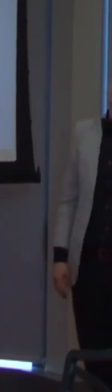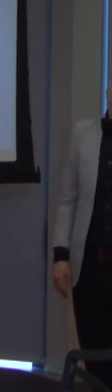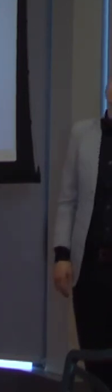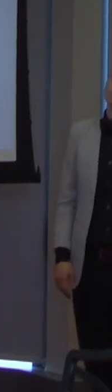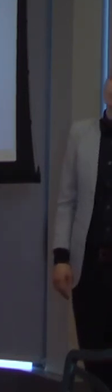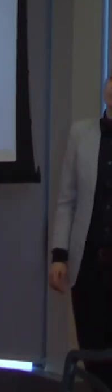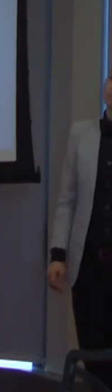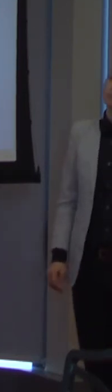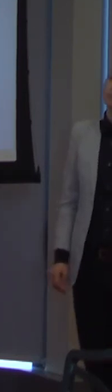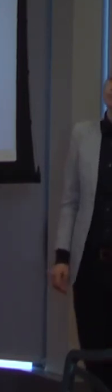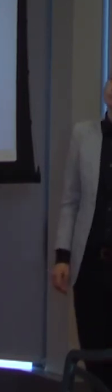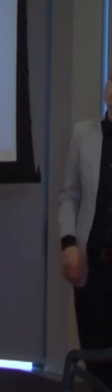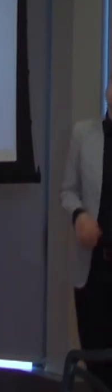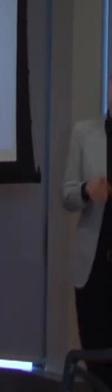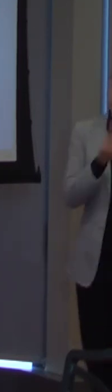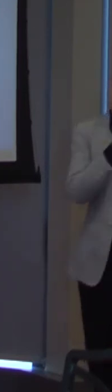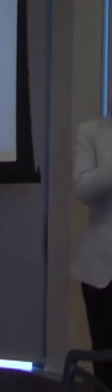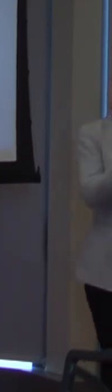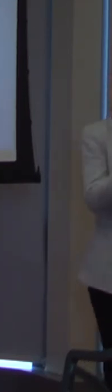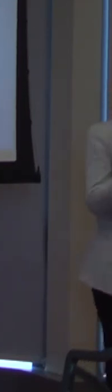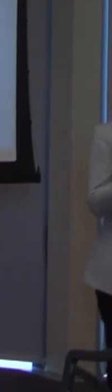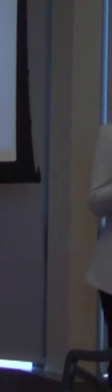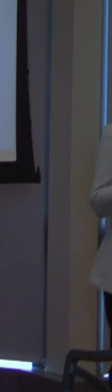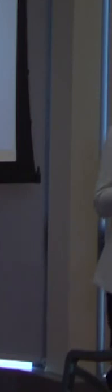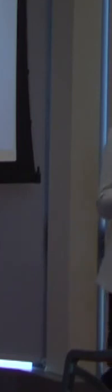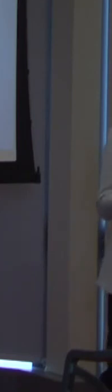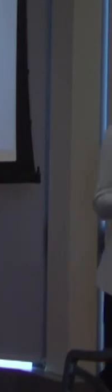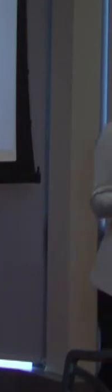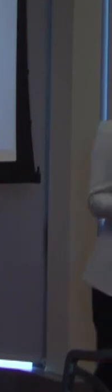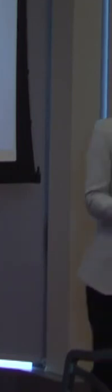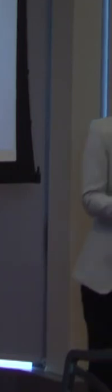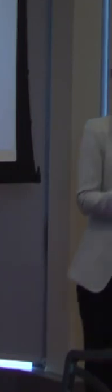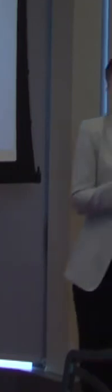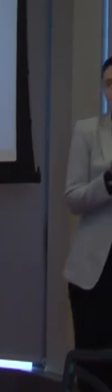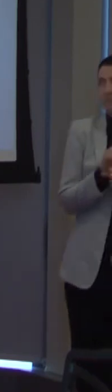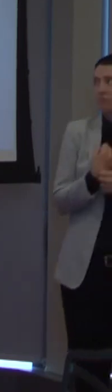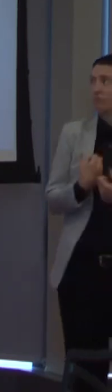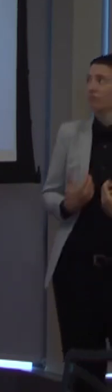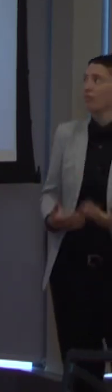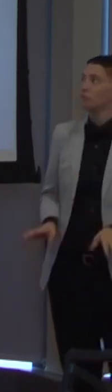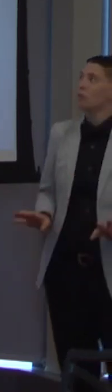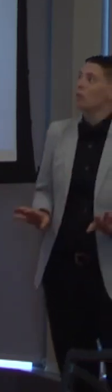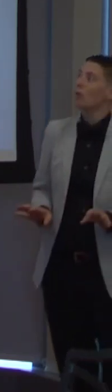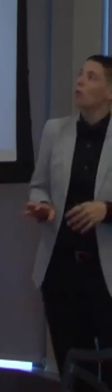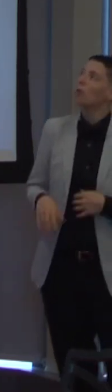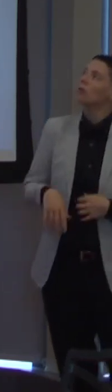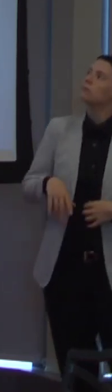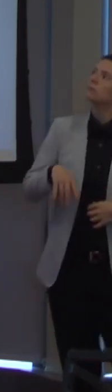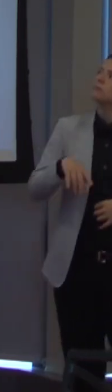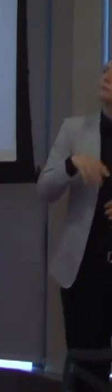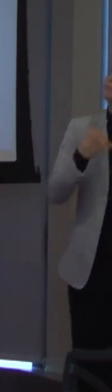That'd be pretty much, kind of all I had, and to wrap up, kind of some acknowledgements I would like to say.